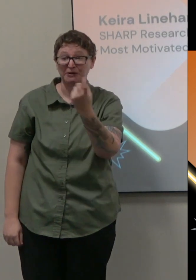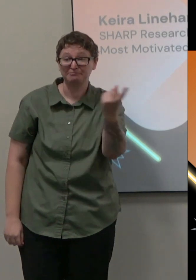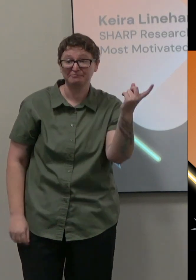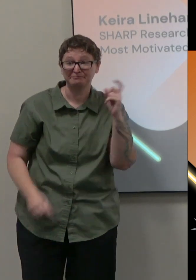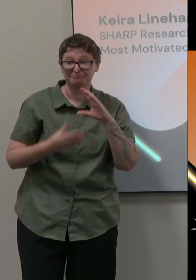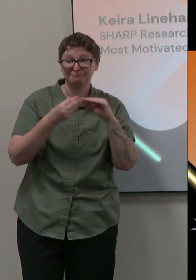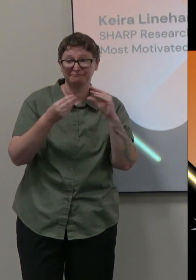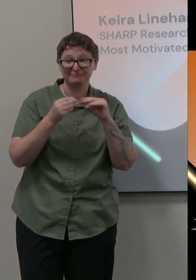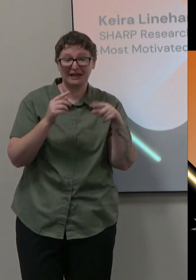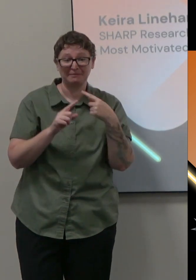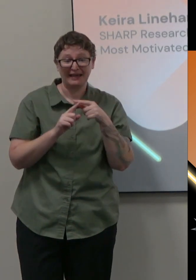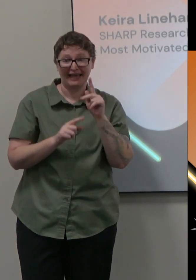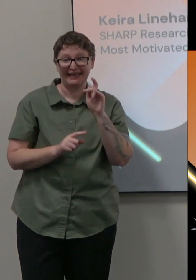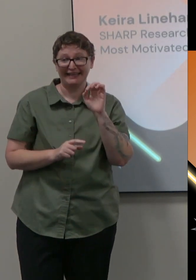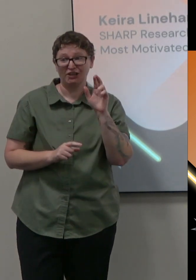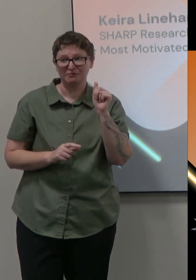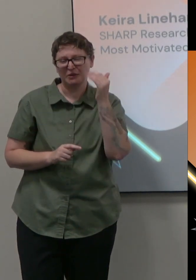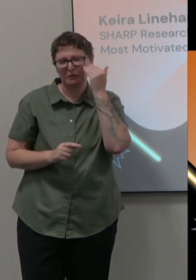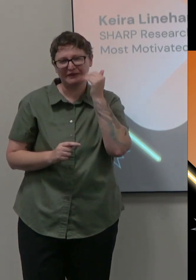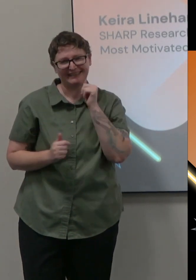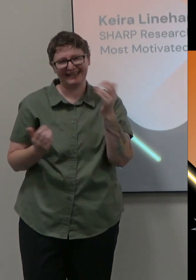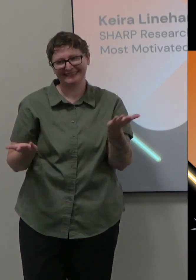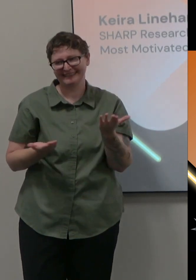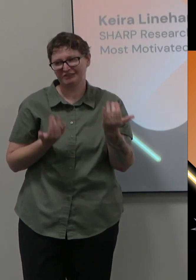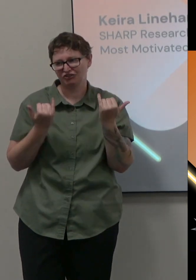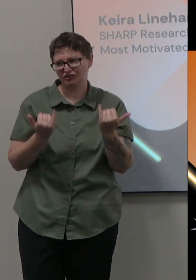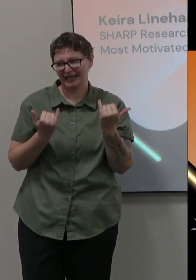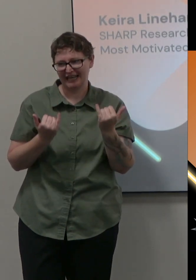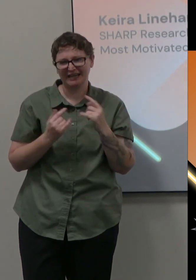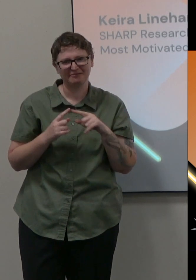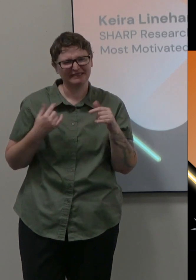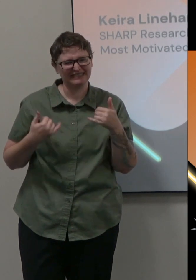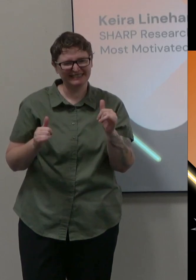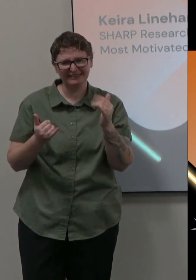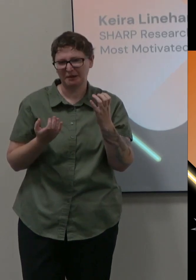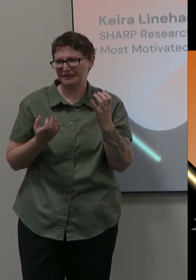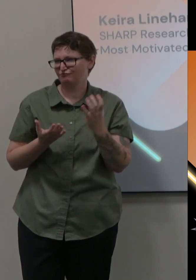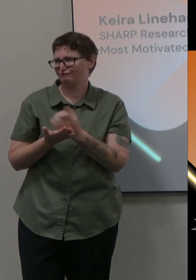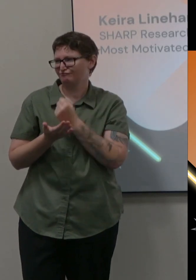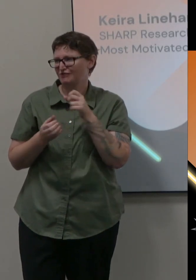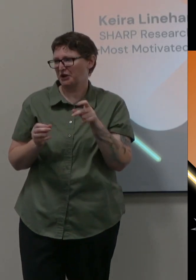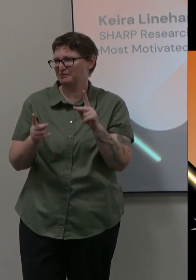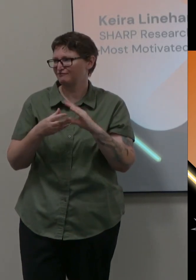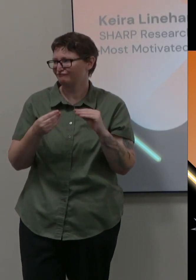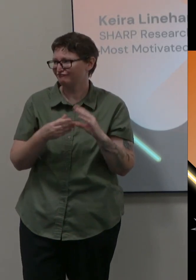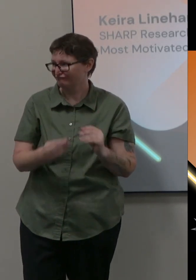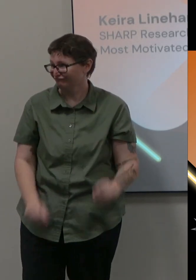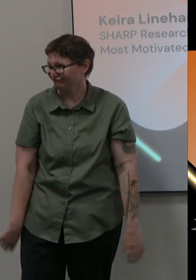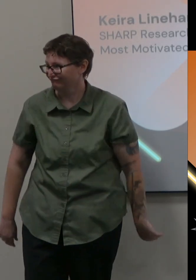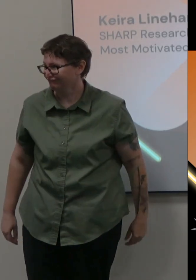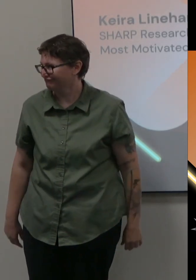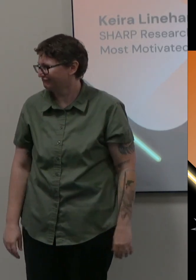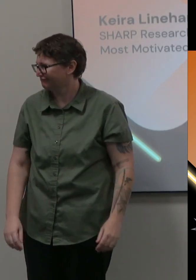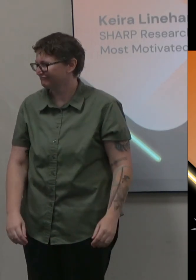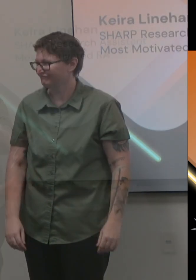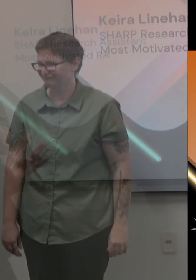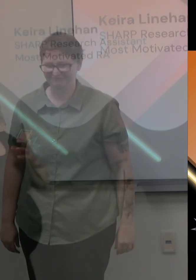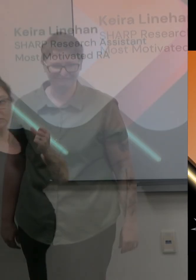Okay, Kami, do you want to come up and say a few words about Kira? I know she's not here today, but still, I just want to take a moment to recognize her.